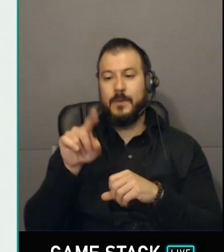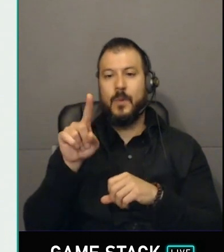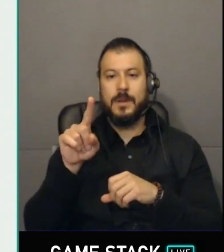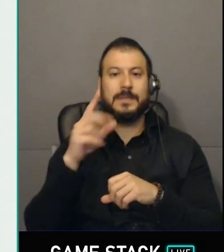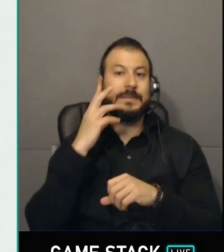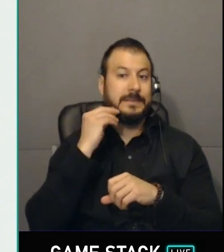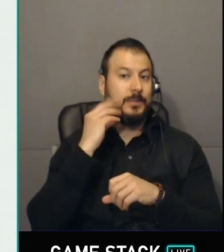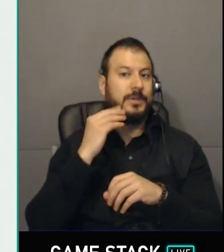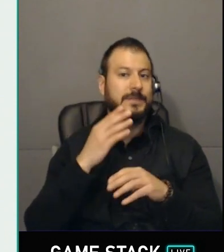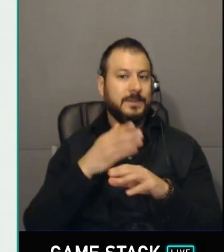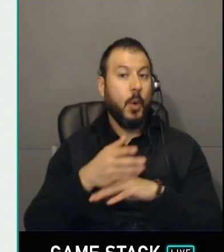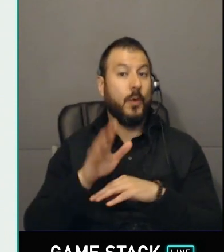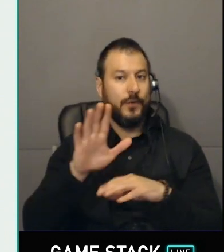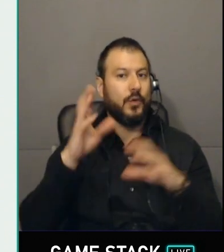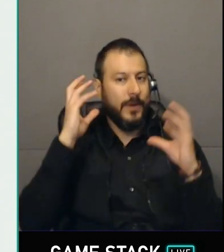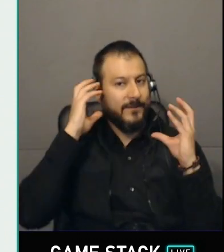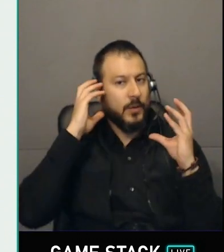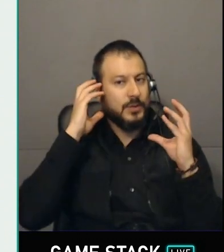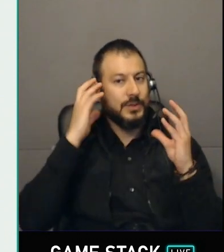headphones through the spatial platform.